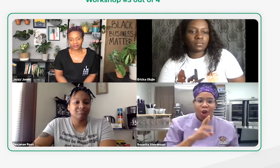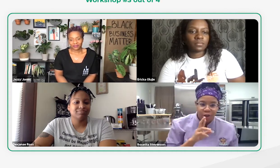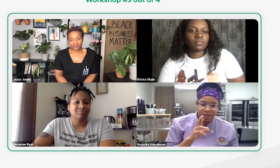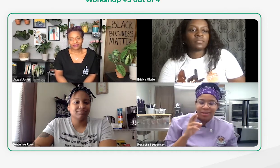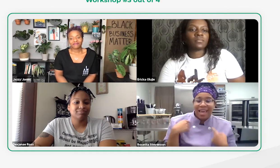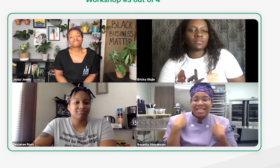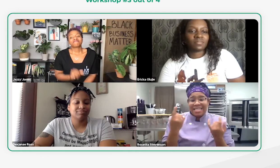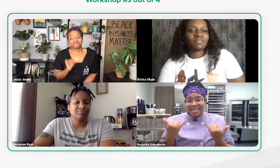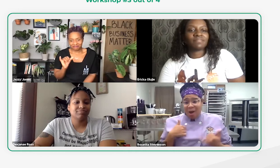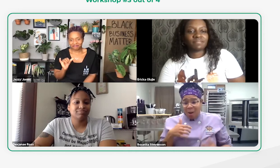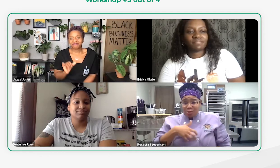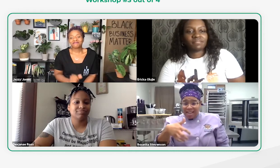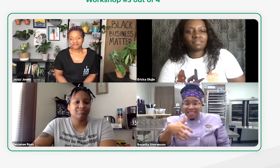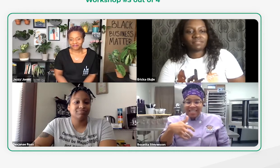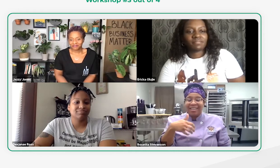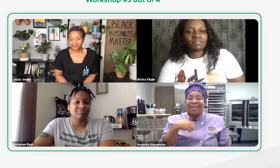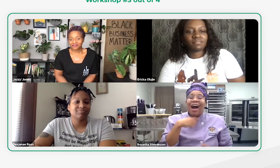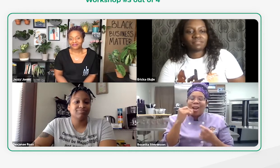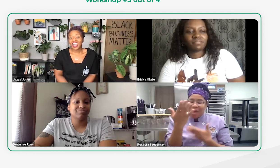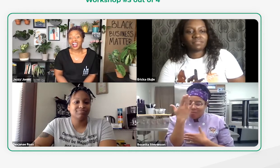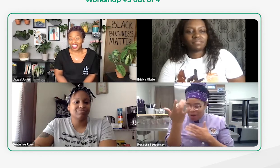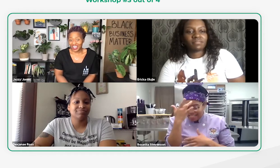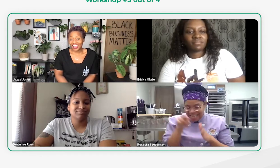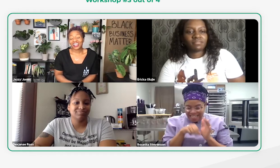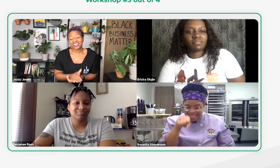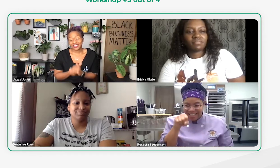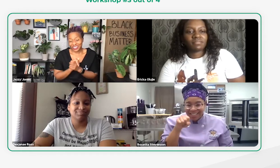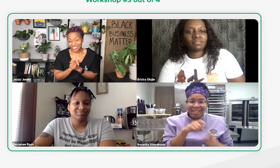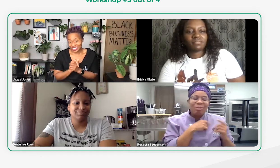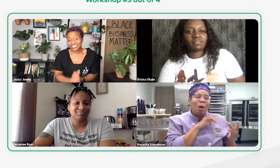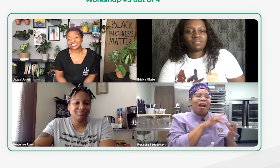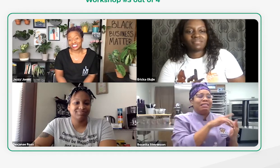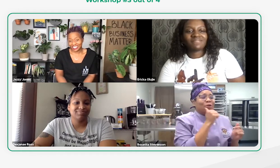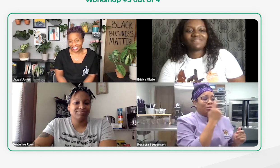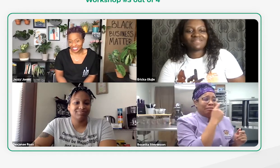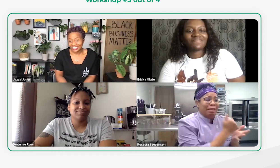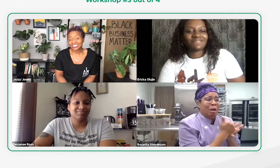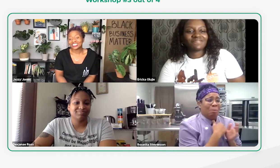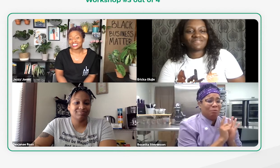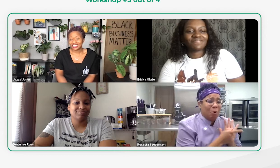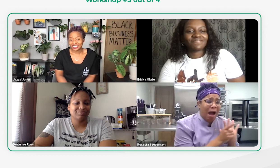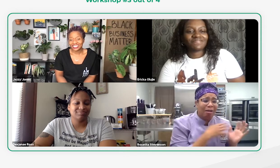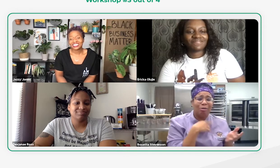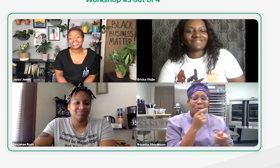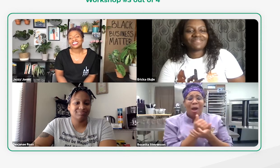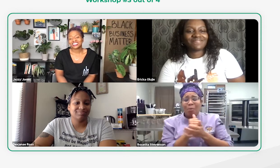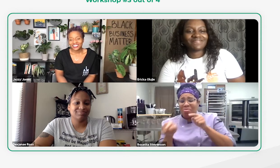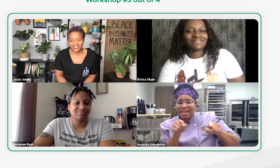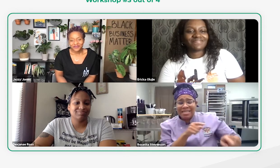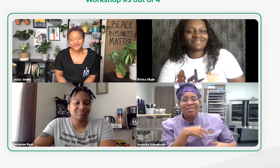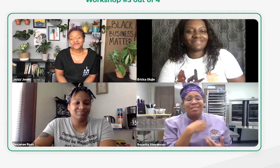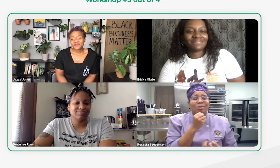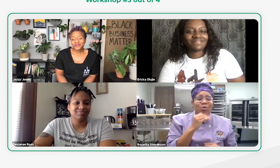with an employee is only on-call if I need the person. Now -- I'm pregnant and having morning